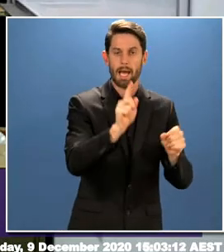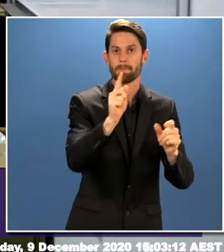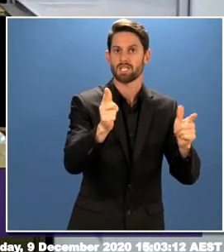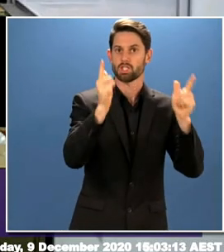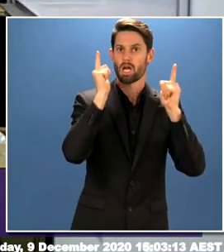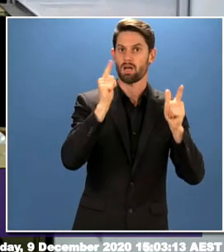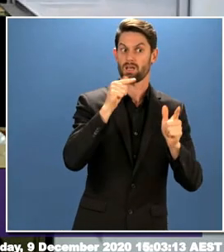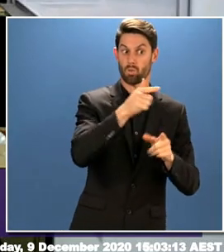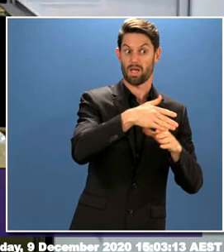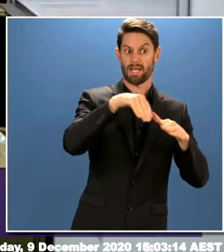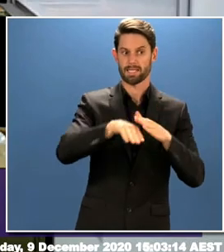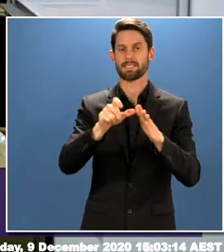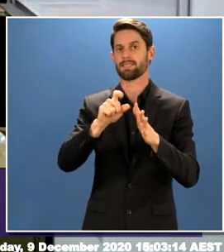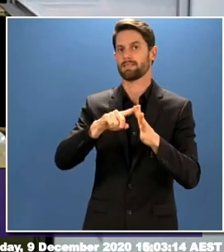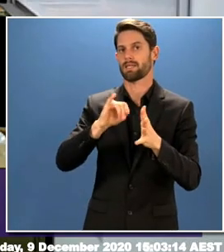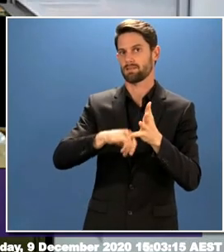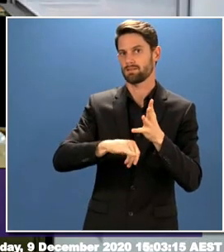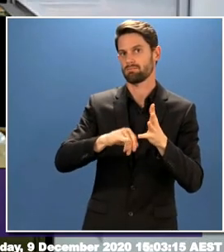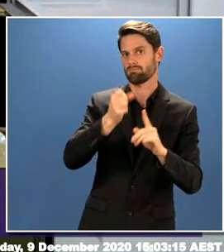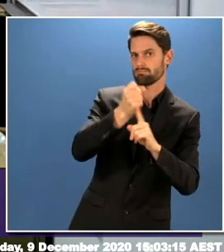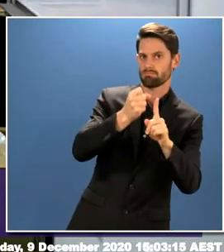policy-related or advocacy roles is in that stage one.